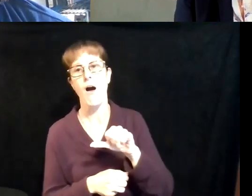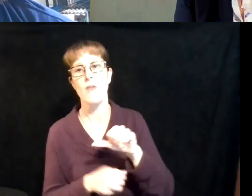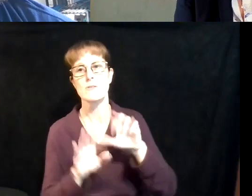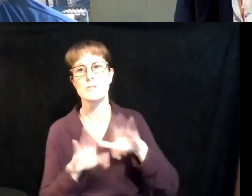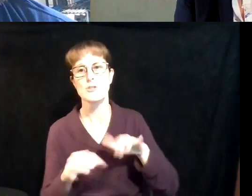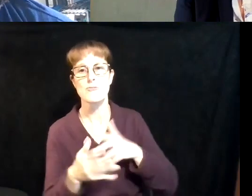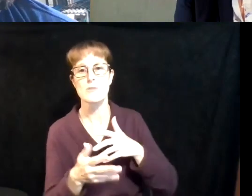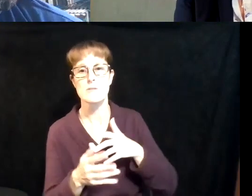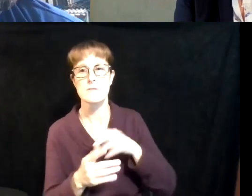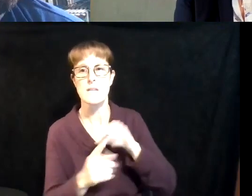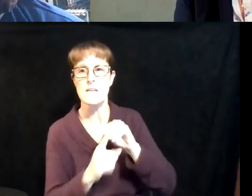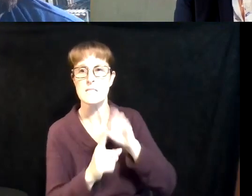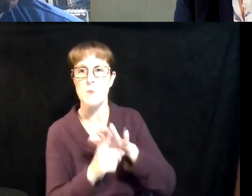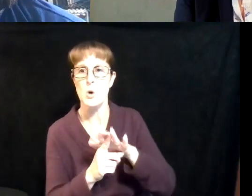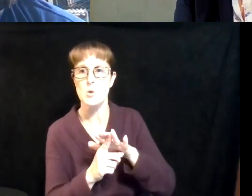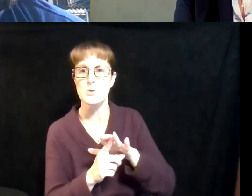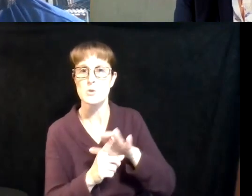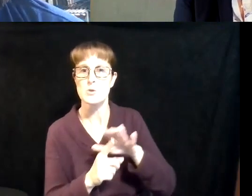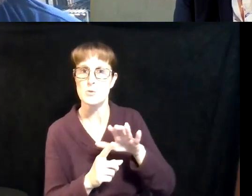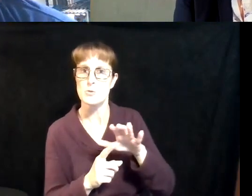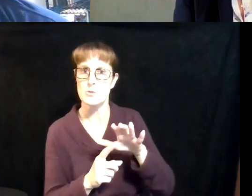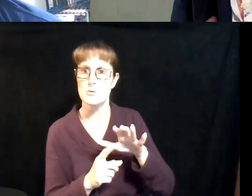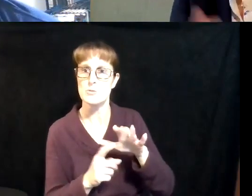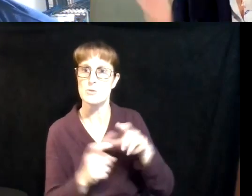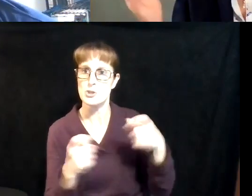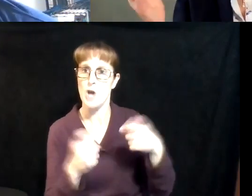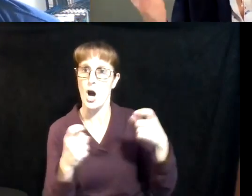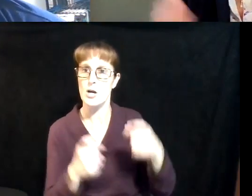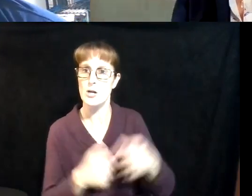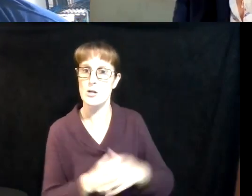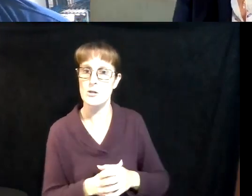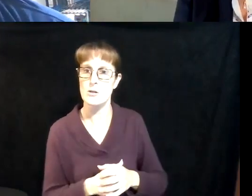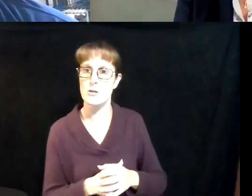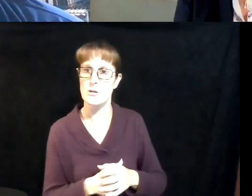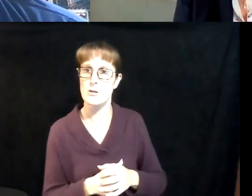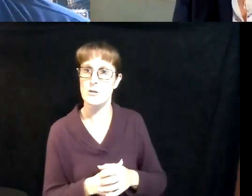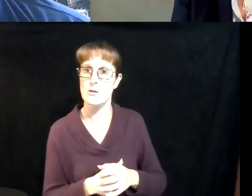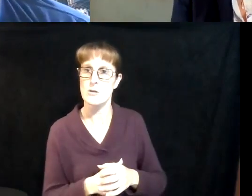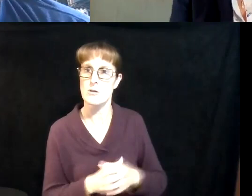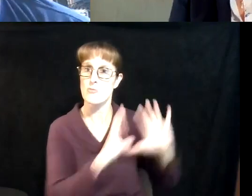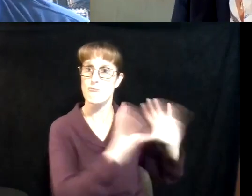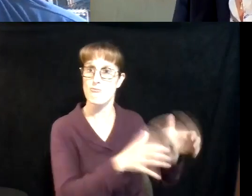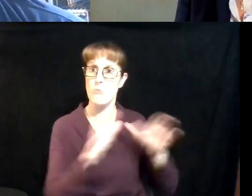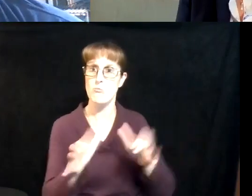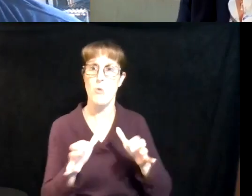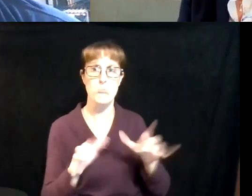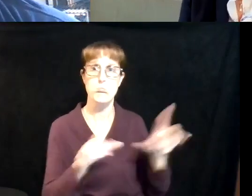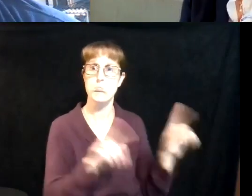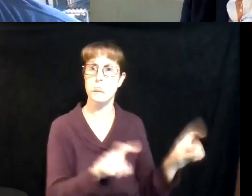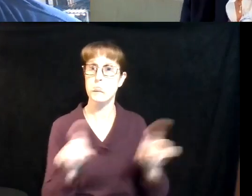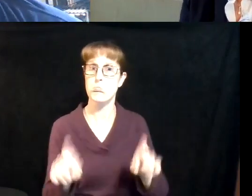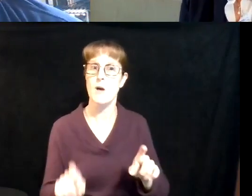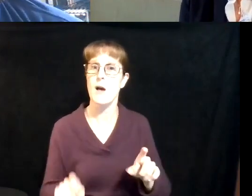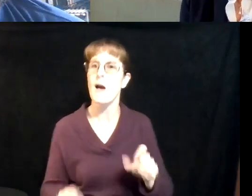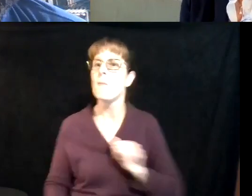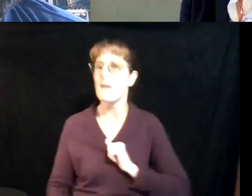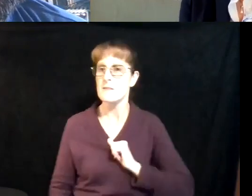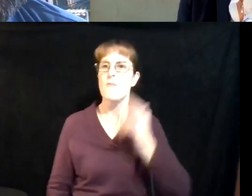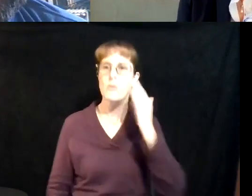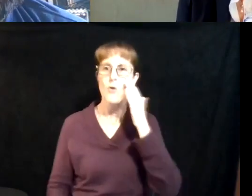Of course, I'm familiar with research methodology, I know why he was asking that,